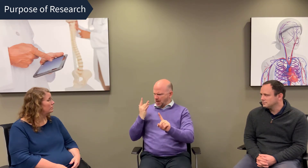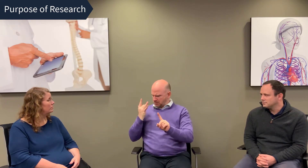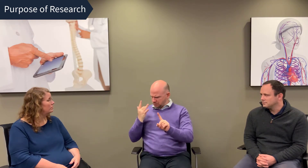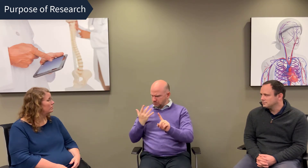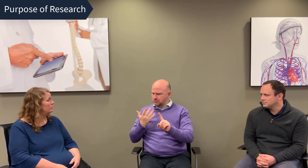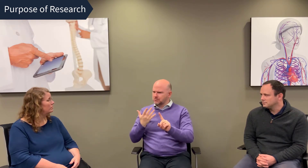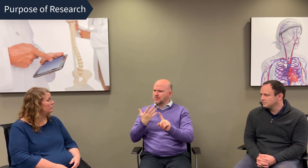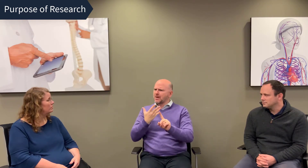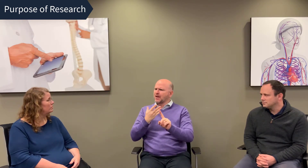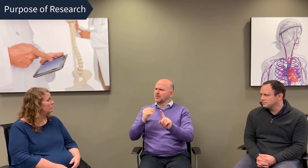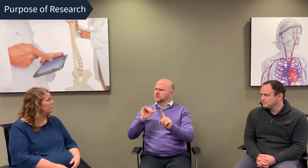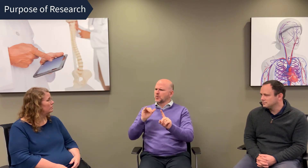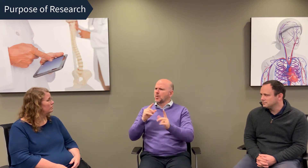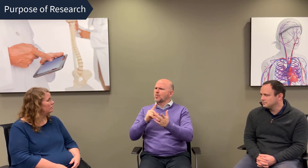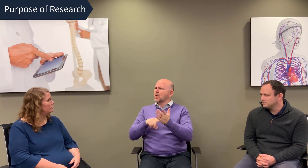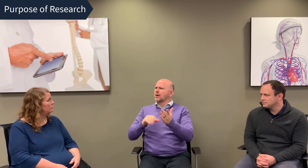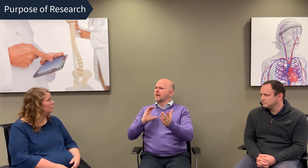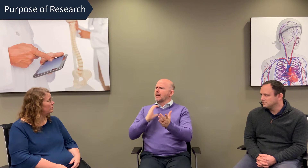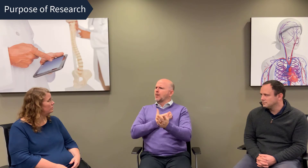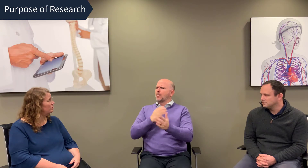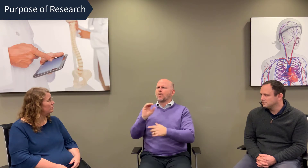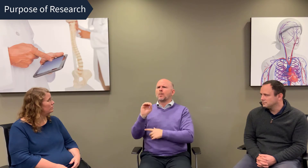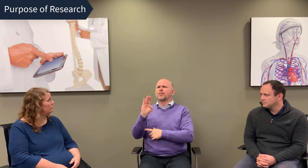this issue and what the objectives were.